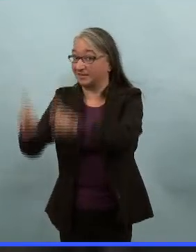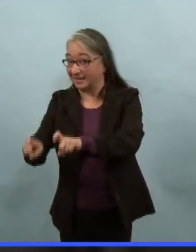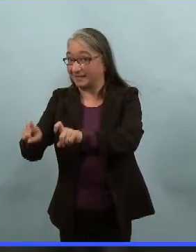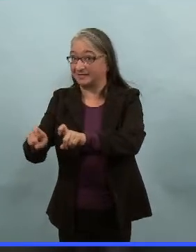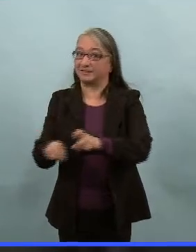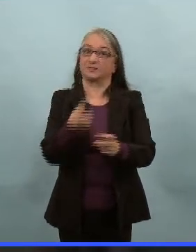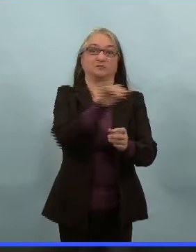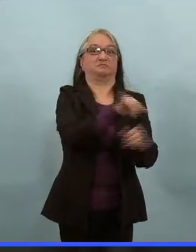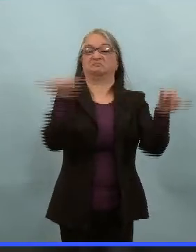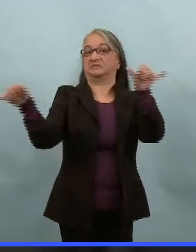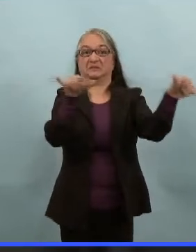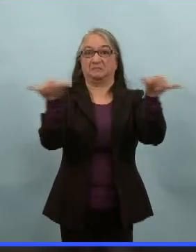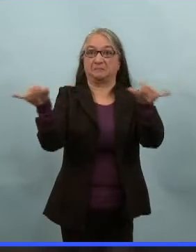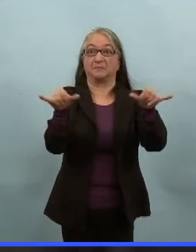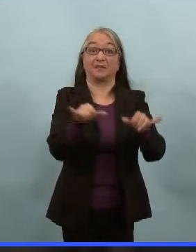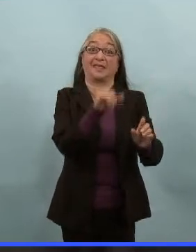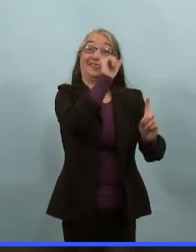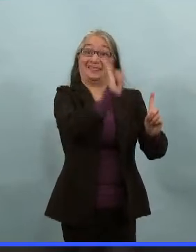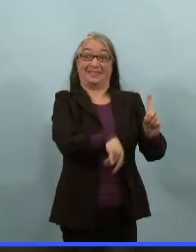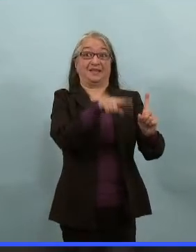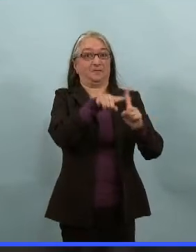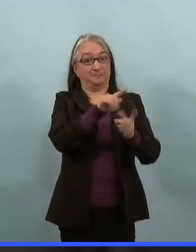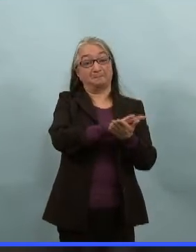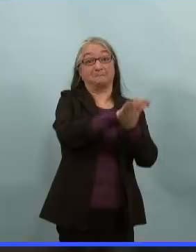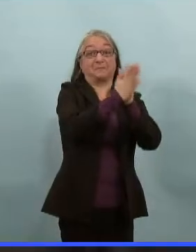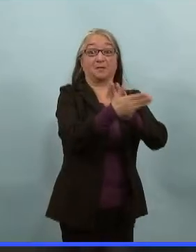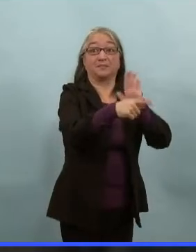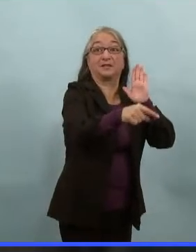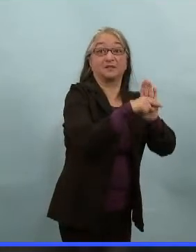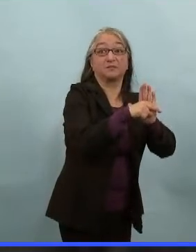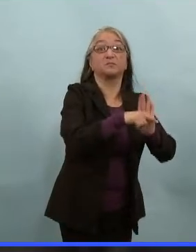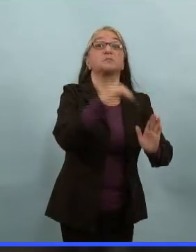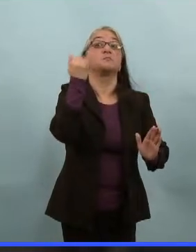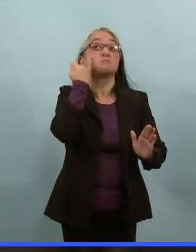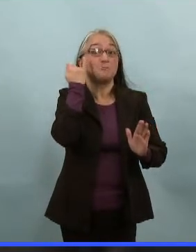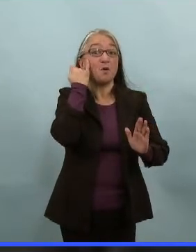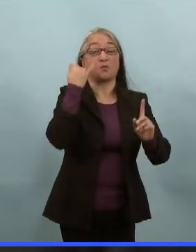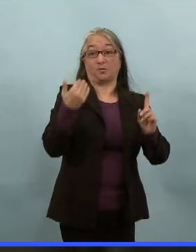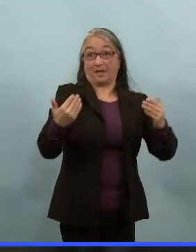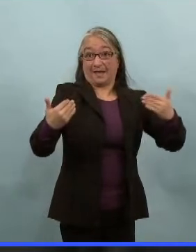can be negative and again if you're symptomatic you might still actually have copper that risk is